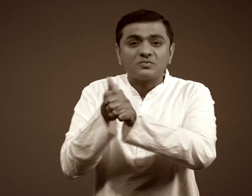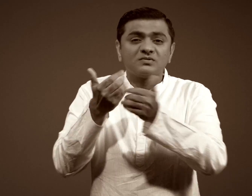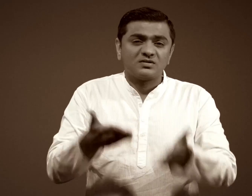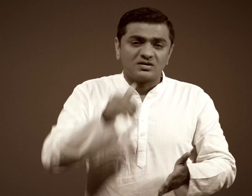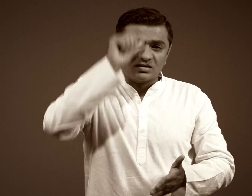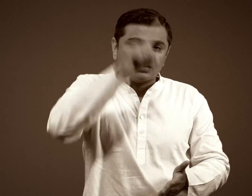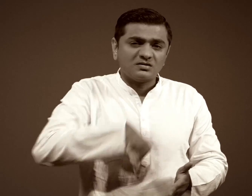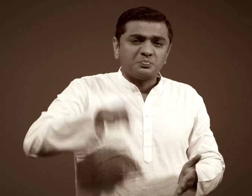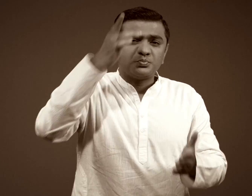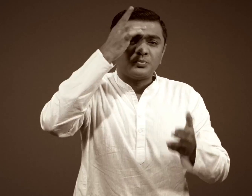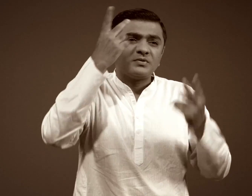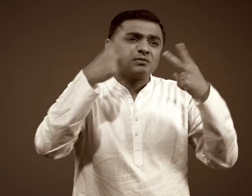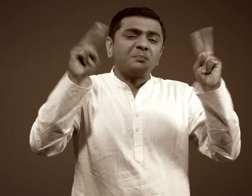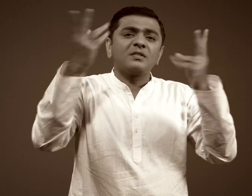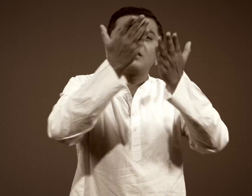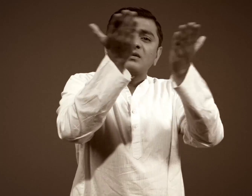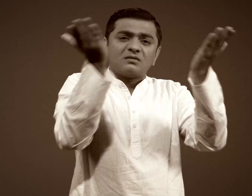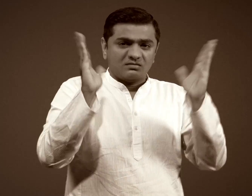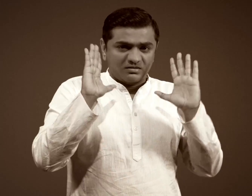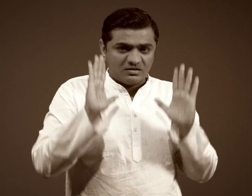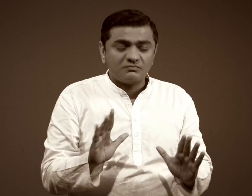Currently there are so many problems going on in the country.